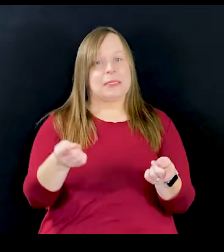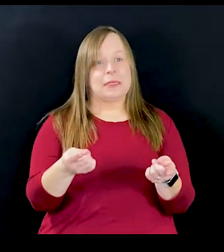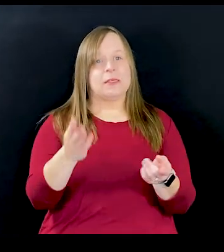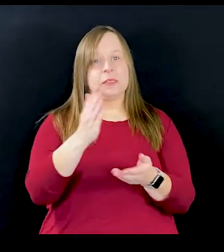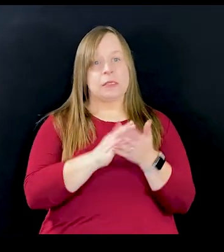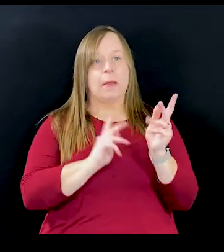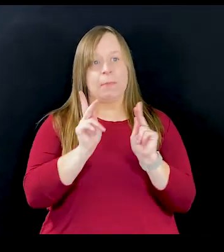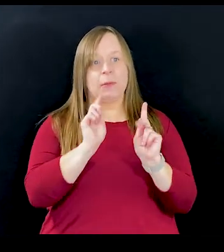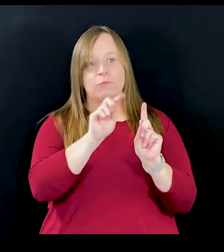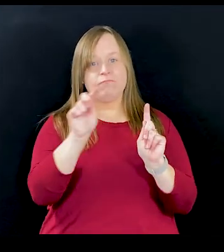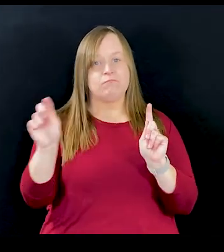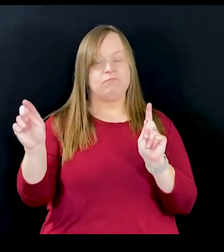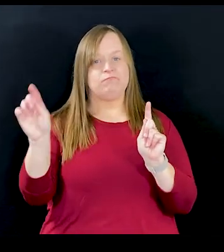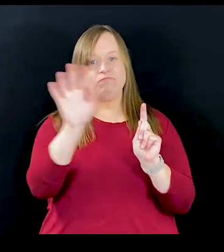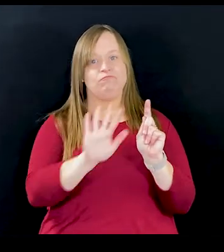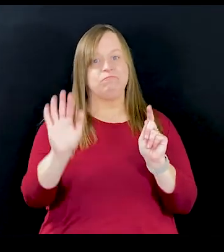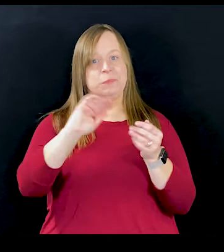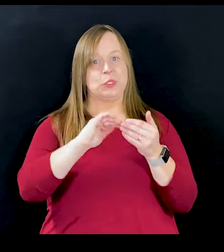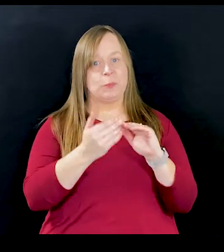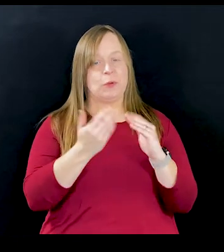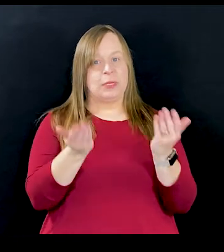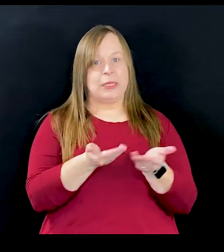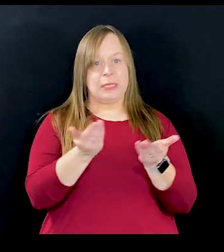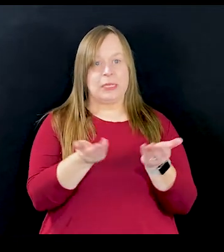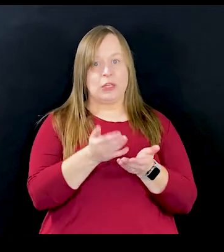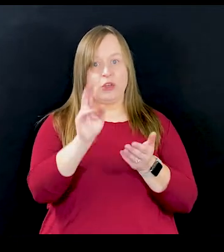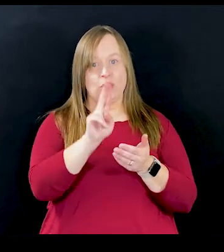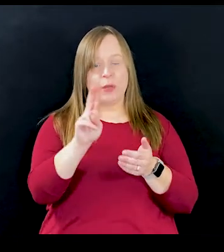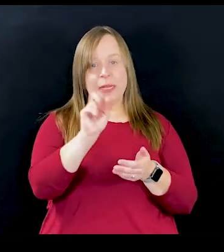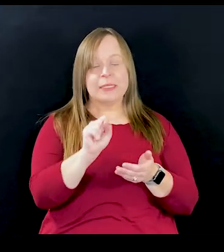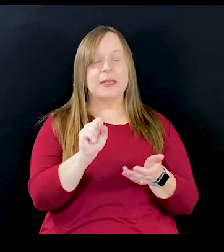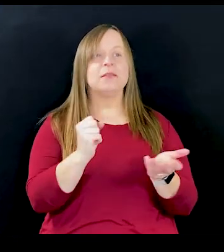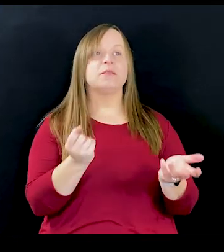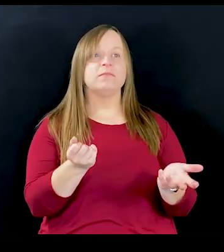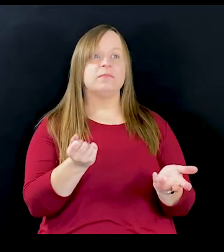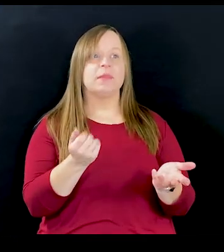some folks across our community here in the United States